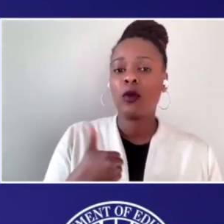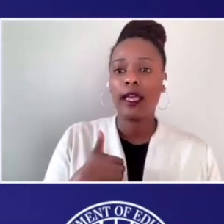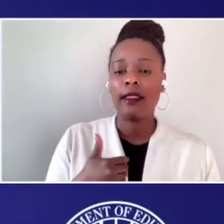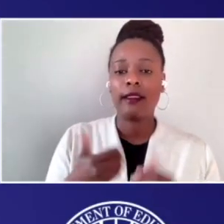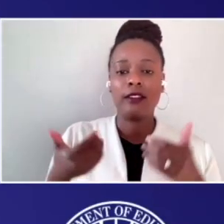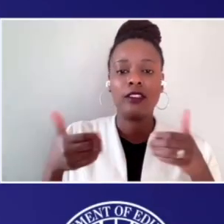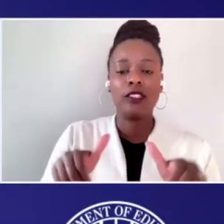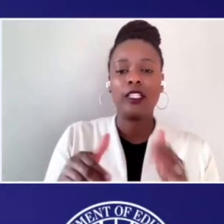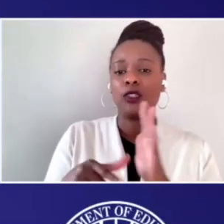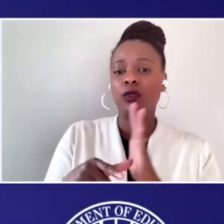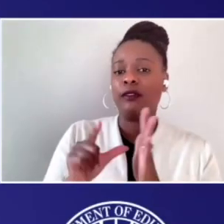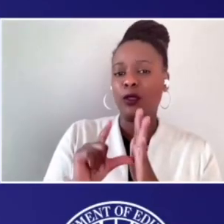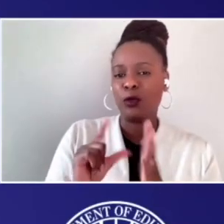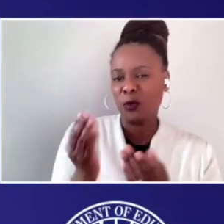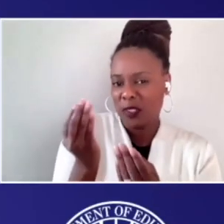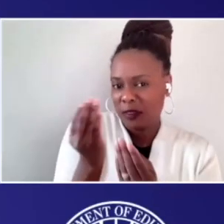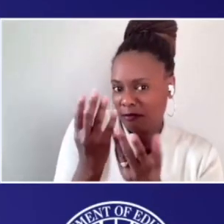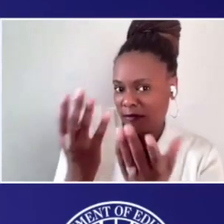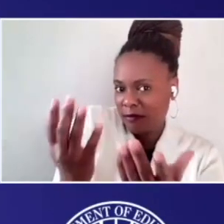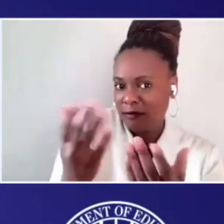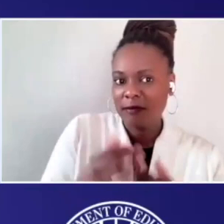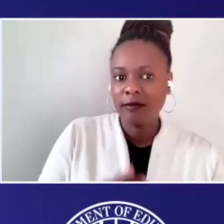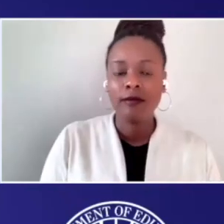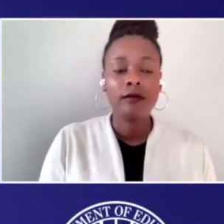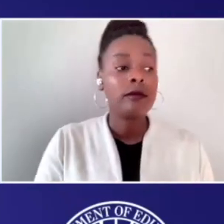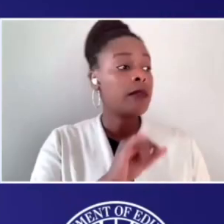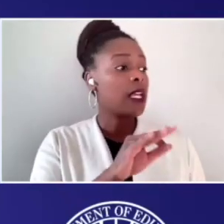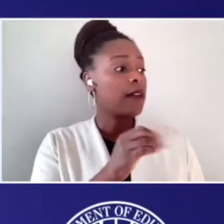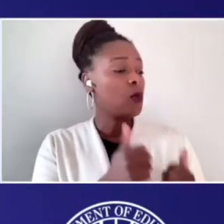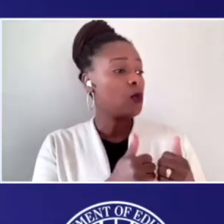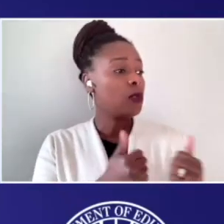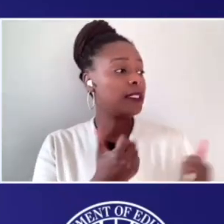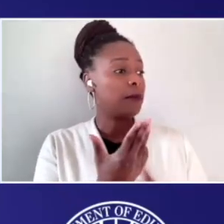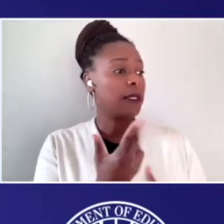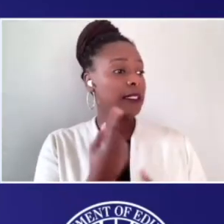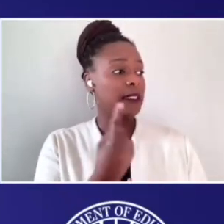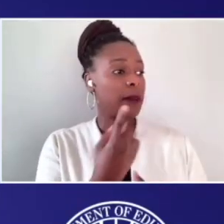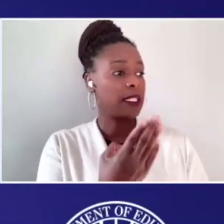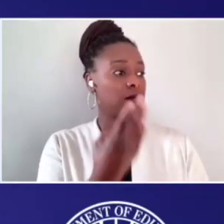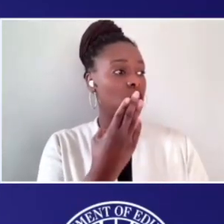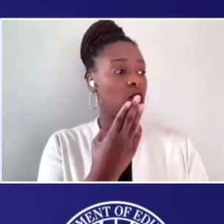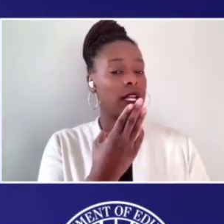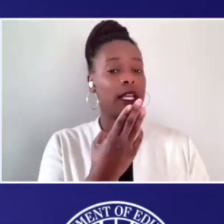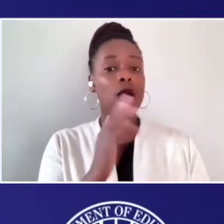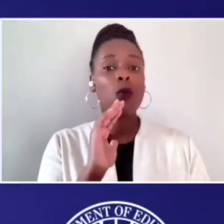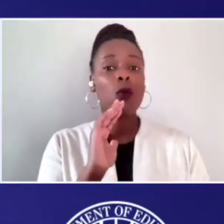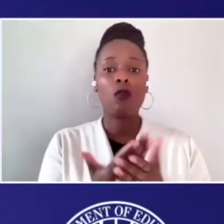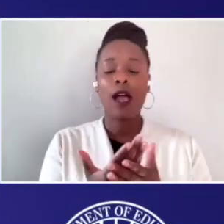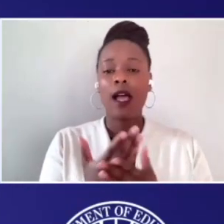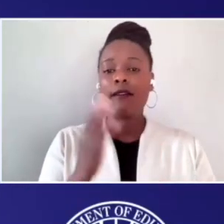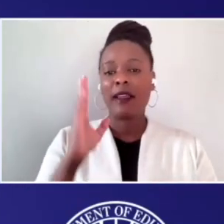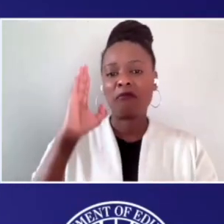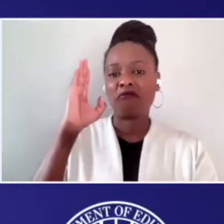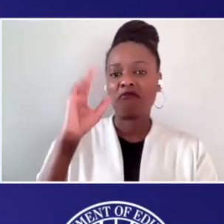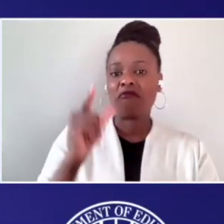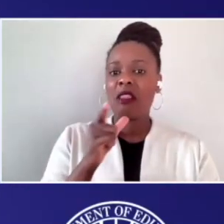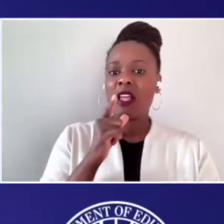to your attention. So if you've submitted anything this morning, it would come to us around lunchtime to make sure. So we'll make sure --